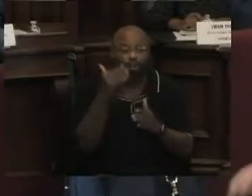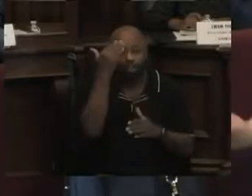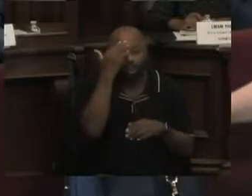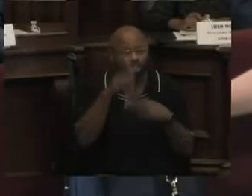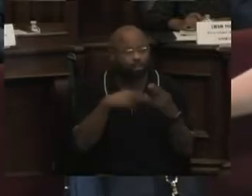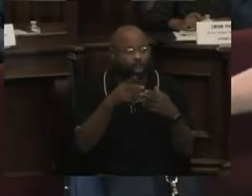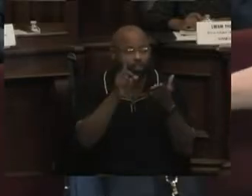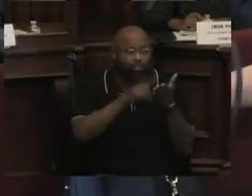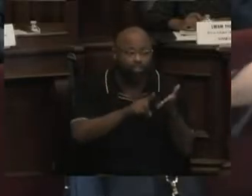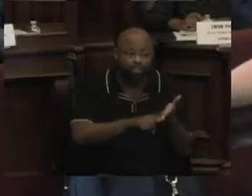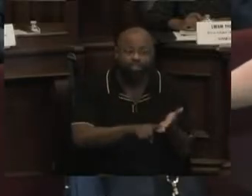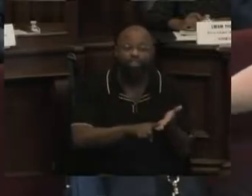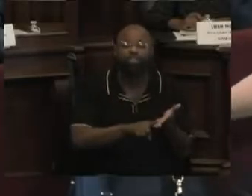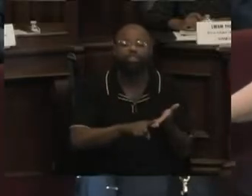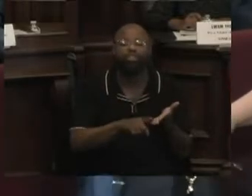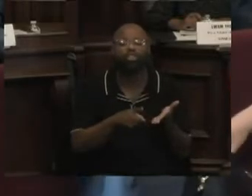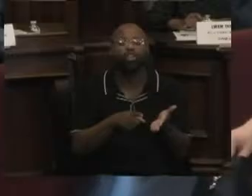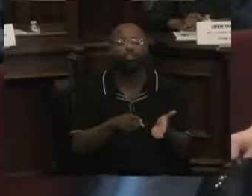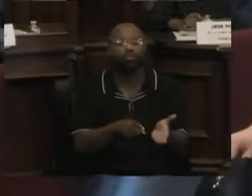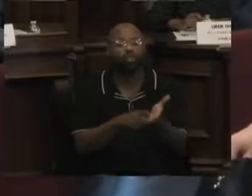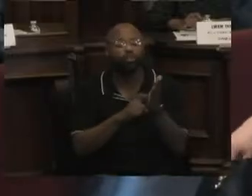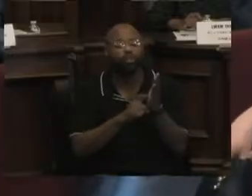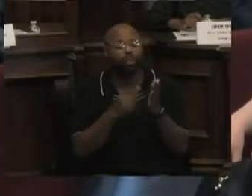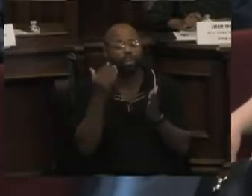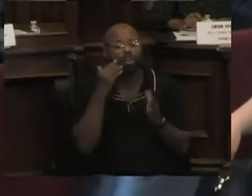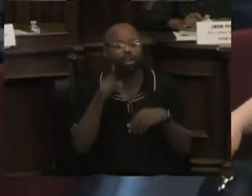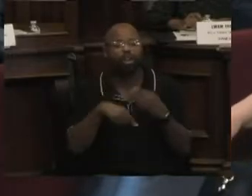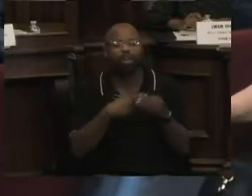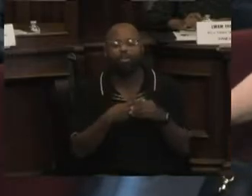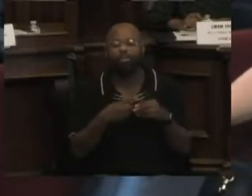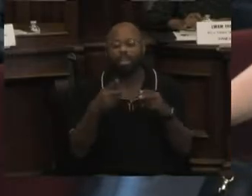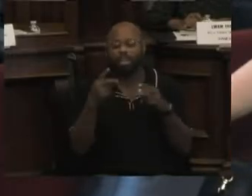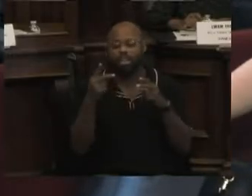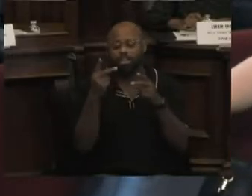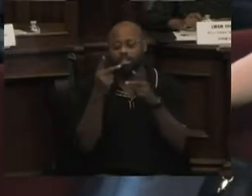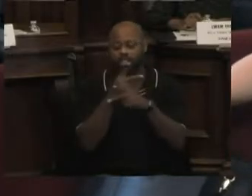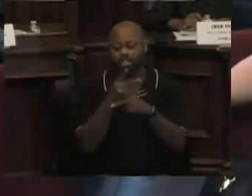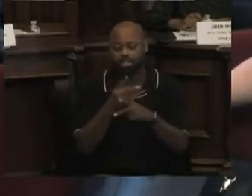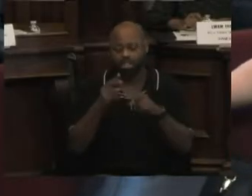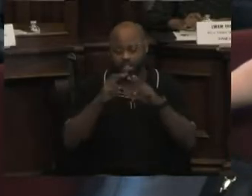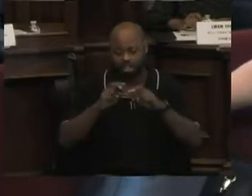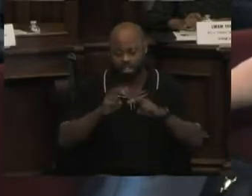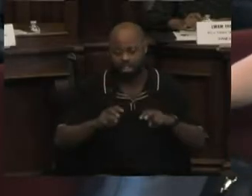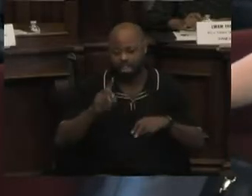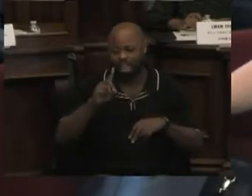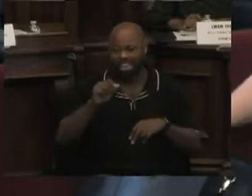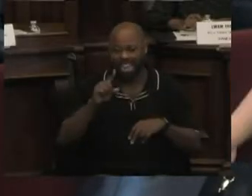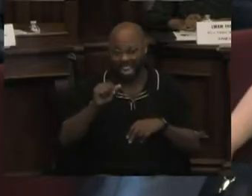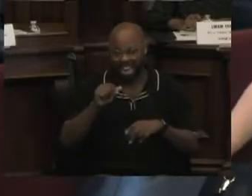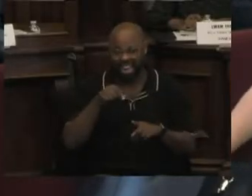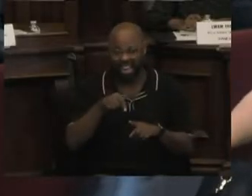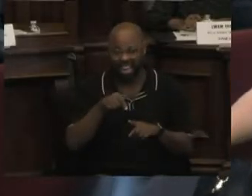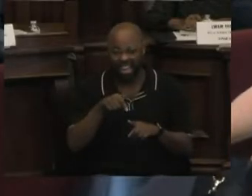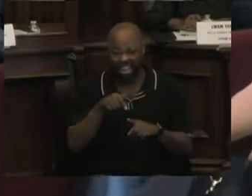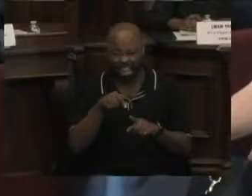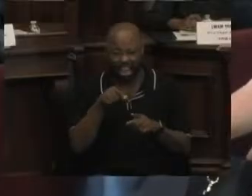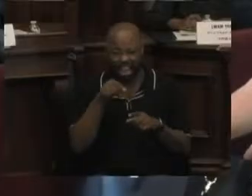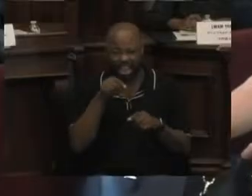quality analysis that takes knowledge about research. It takes knowledge about